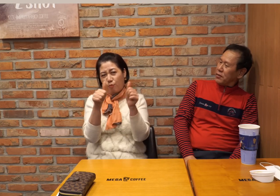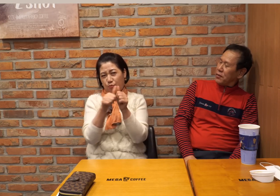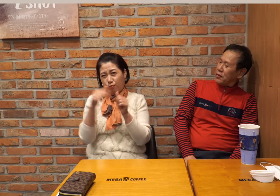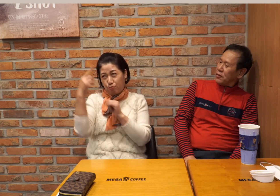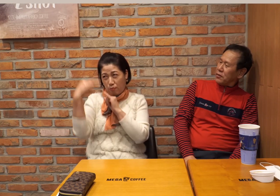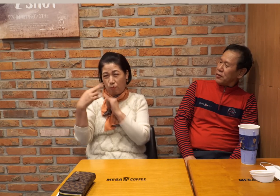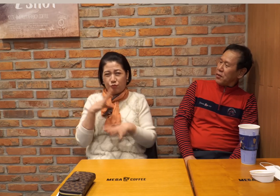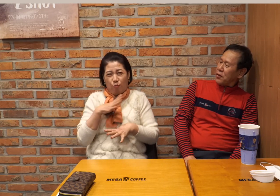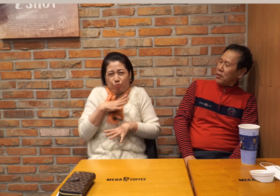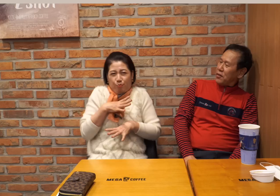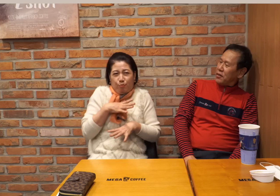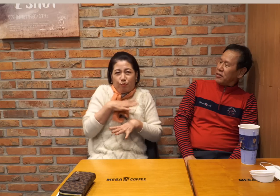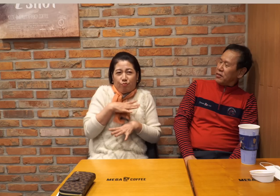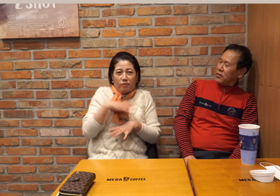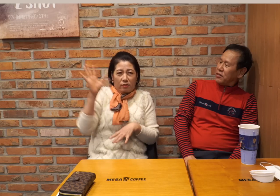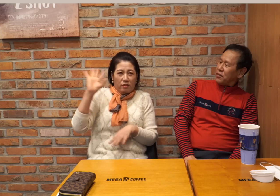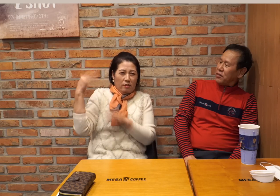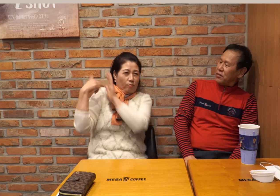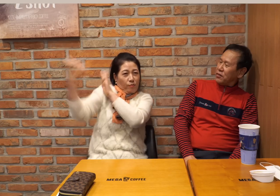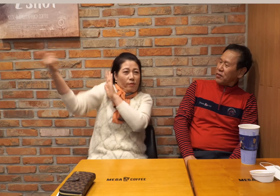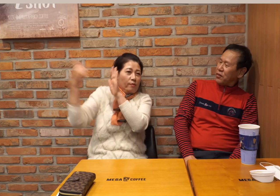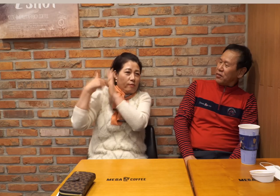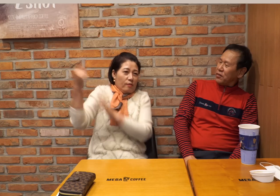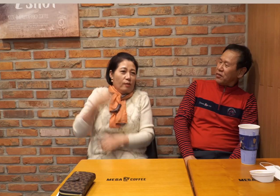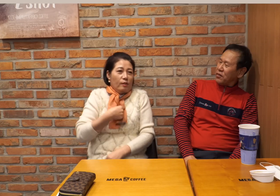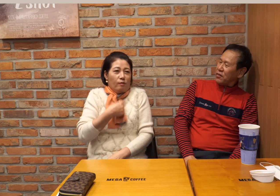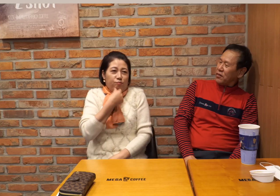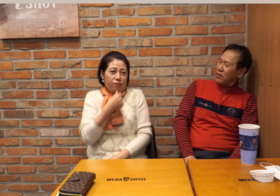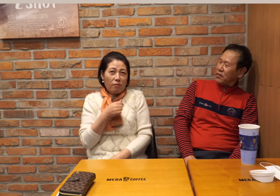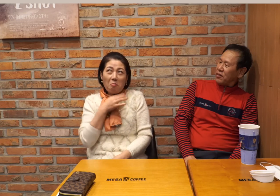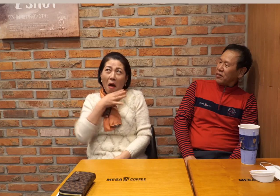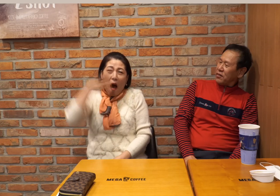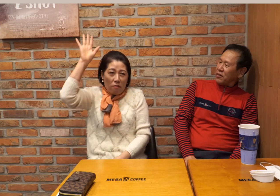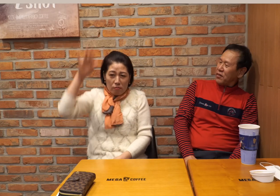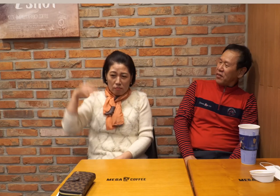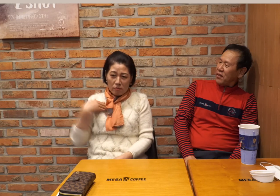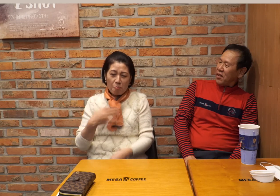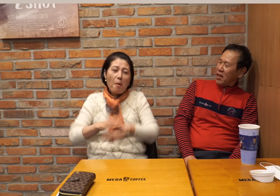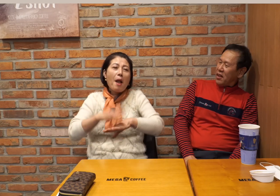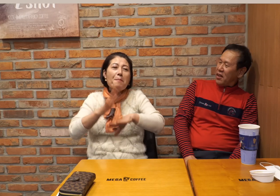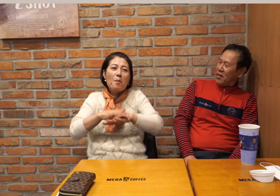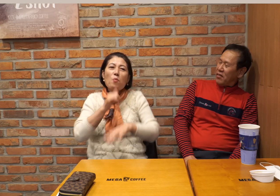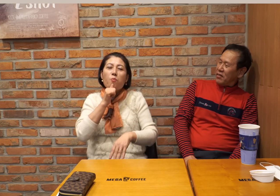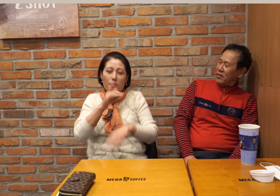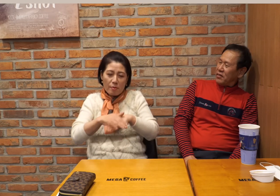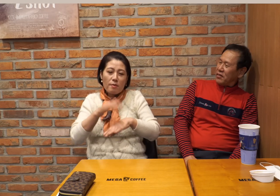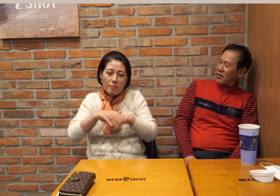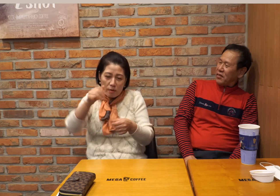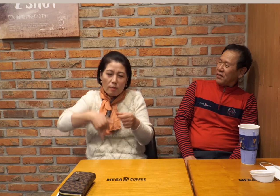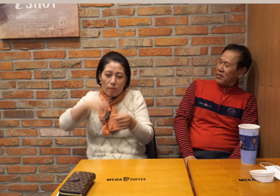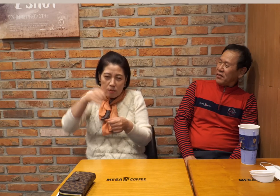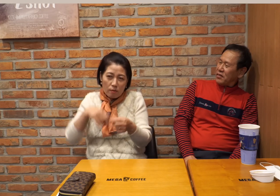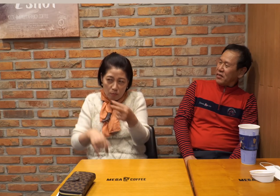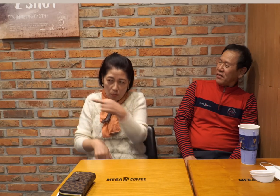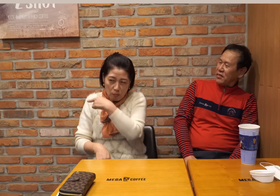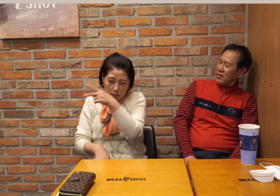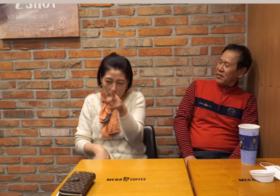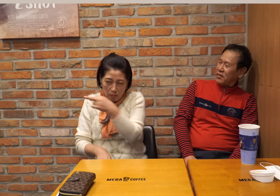Just seeing the men passing by me was disgusting and frightening. They were too old. I was working in a bean field,